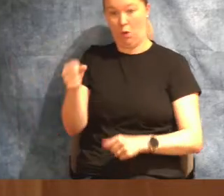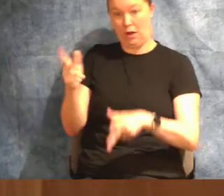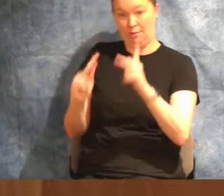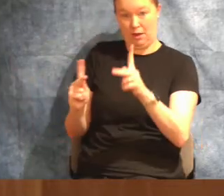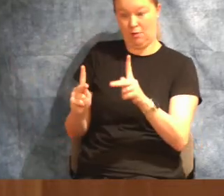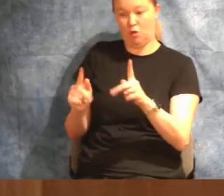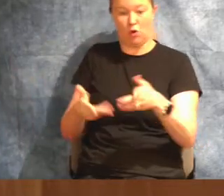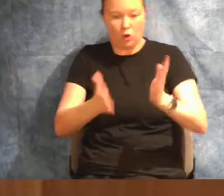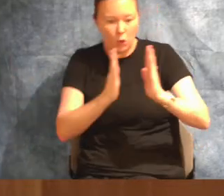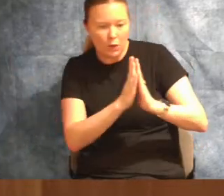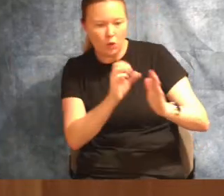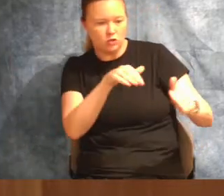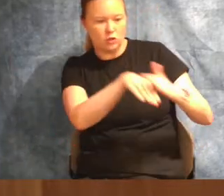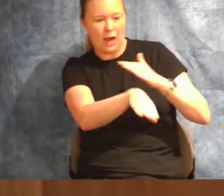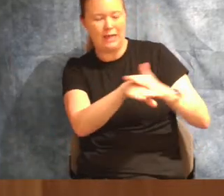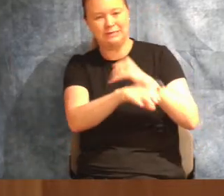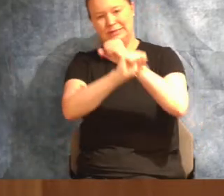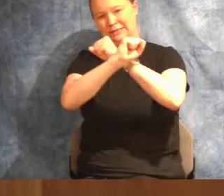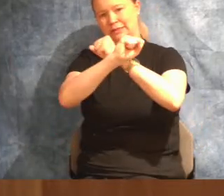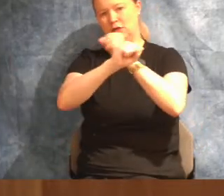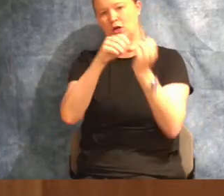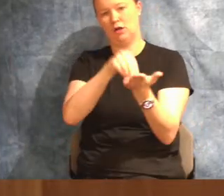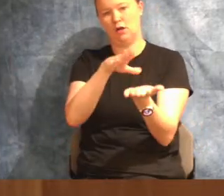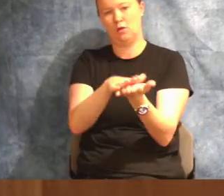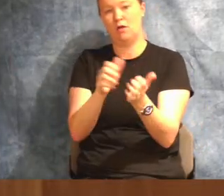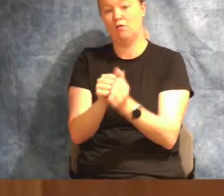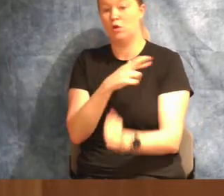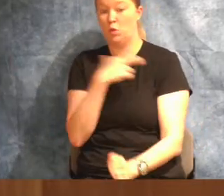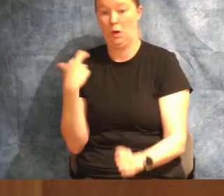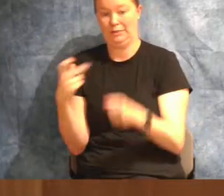request or access our security records through risk management. So all of our security cameras